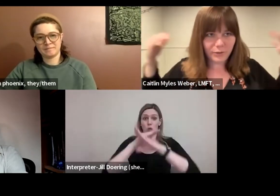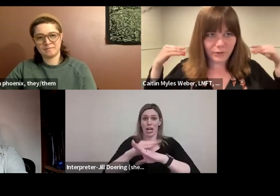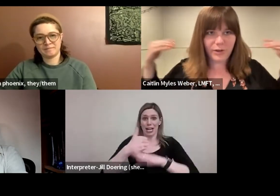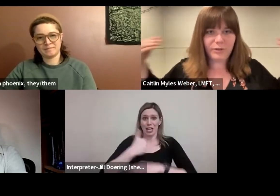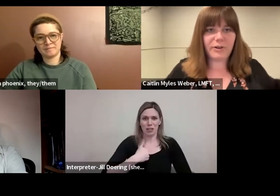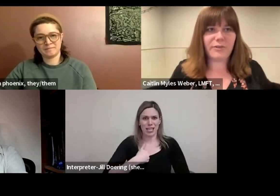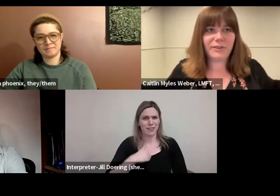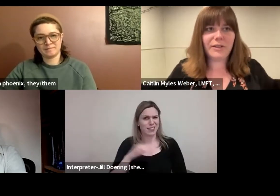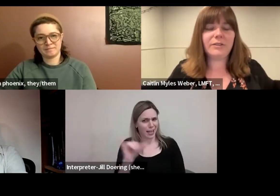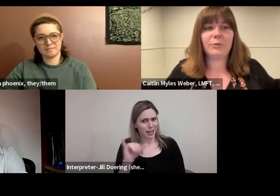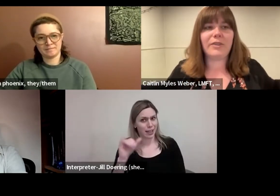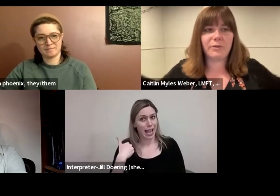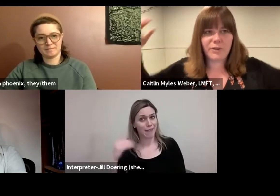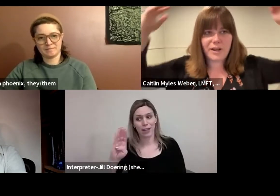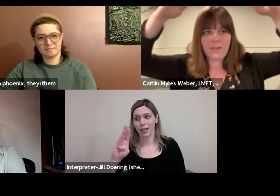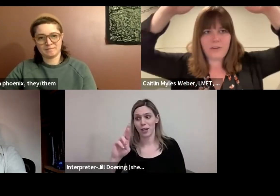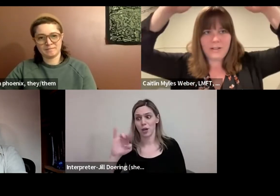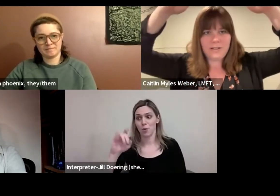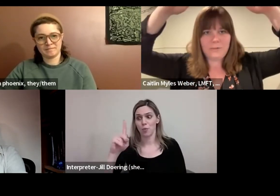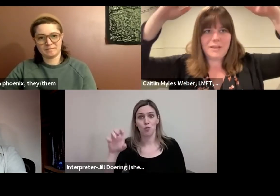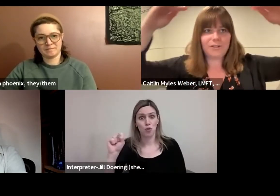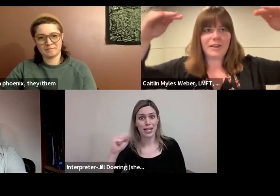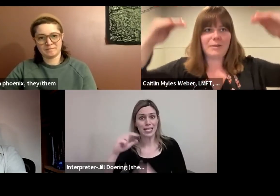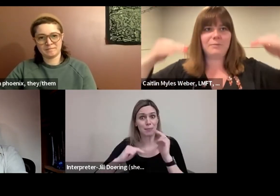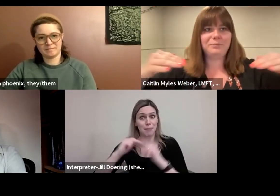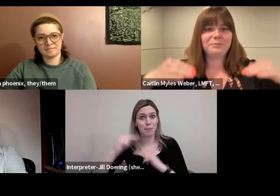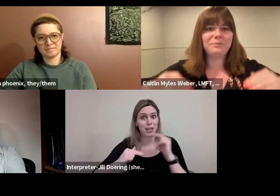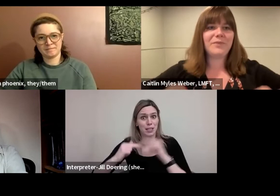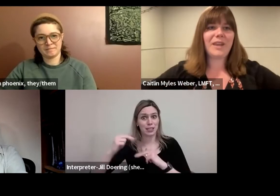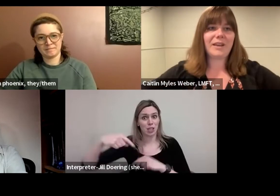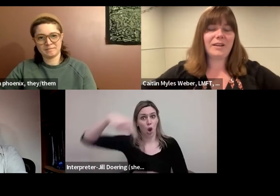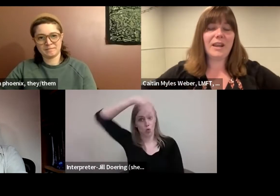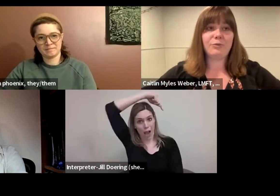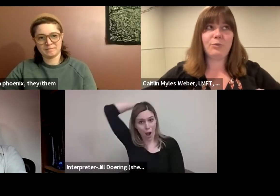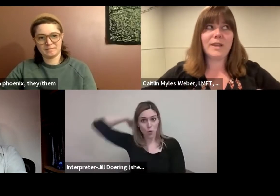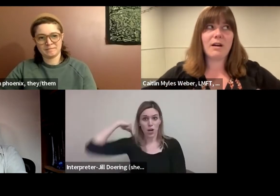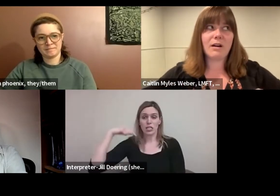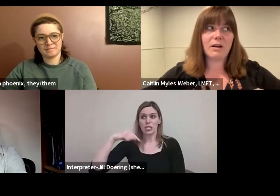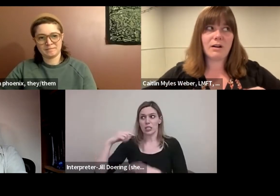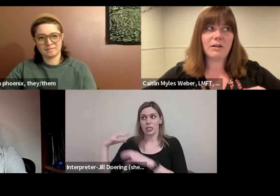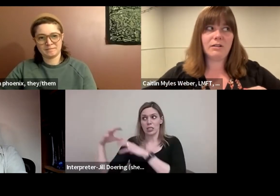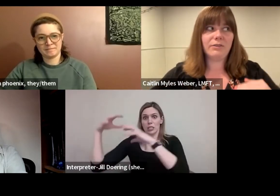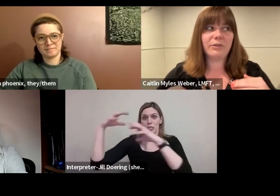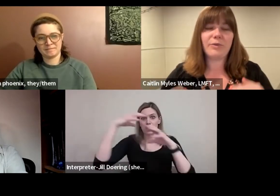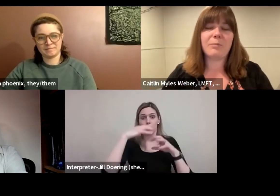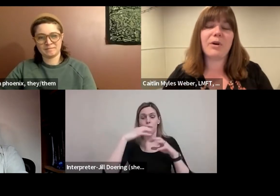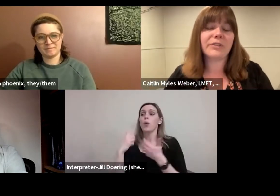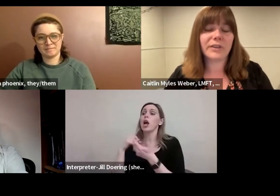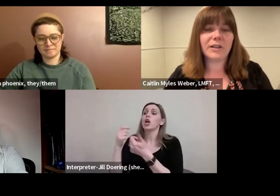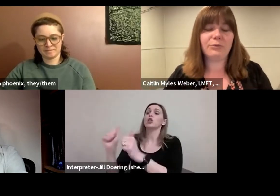So those are there for a reason. So when they're ready, they're gonna dismantle them. And if we are the right person,